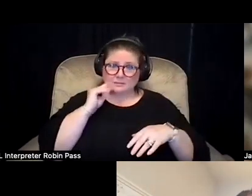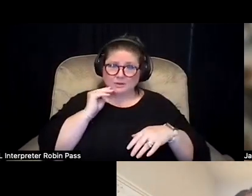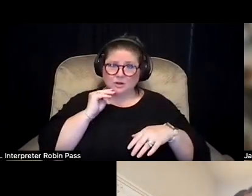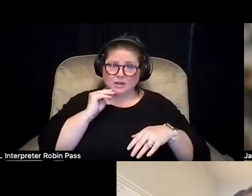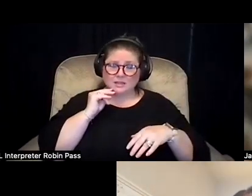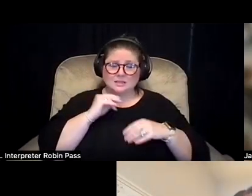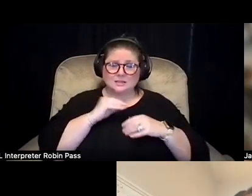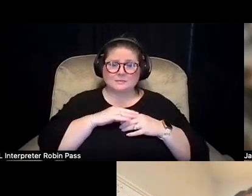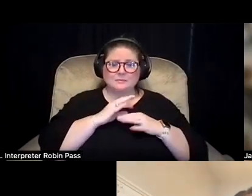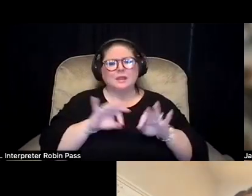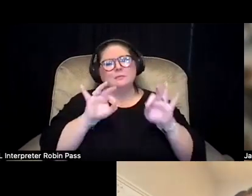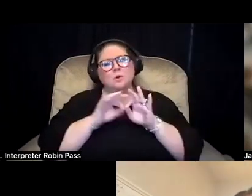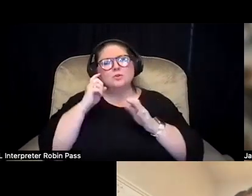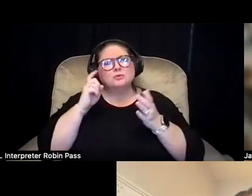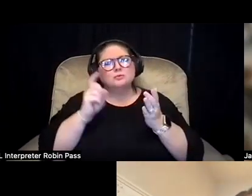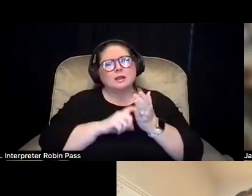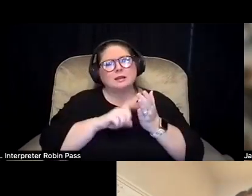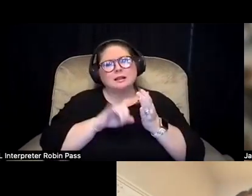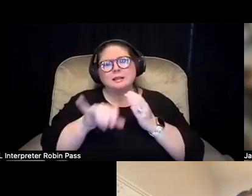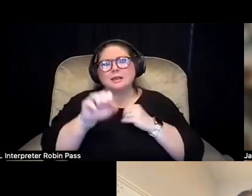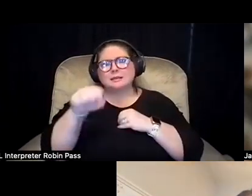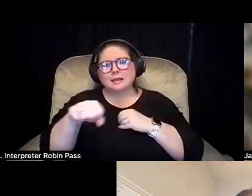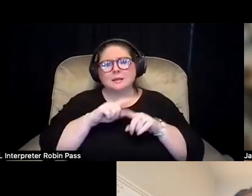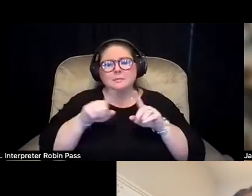it's important to recognize that but it's also important to